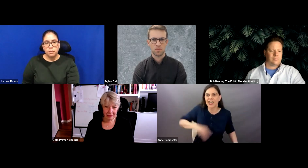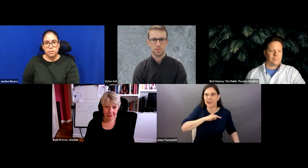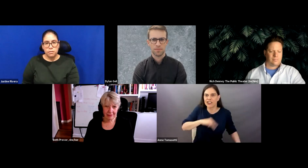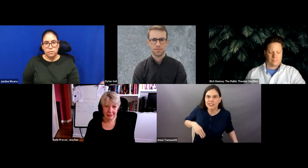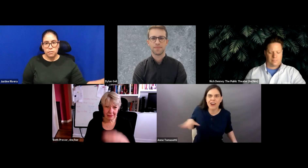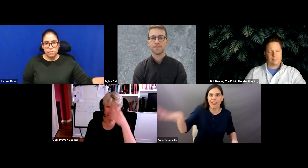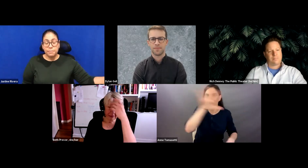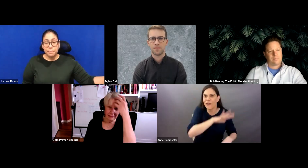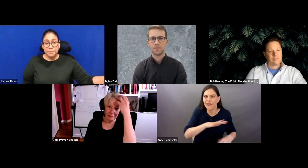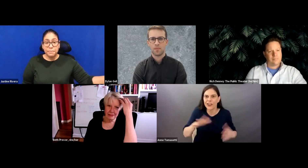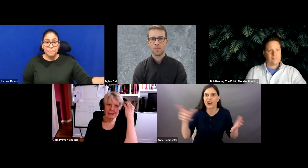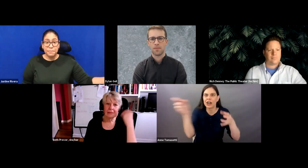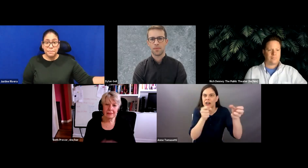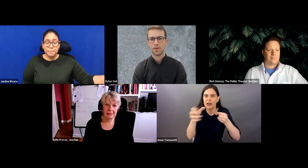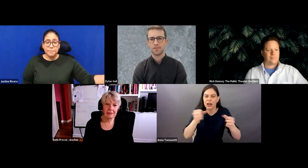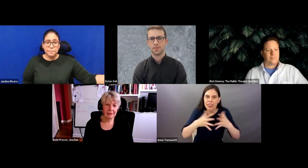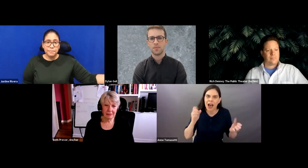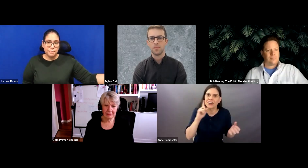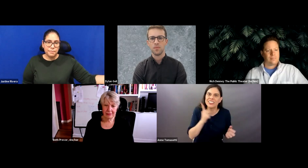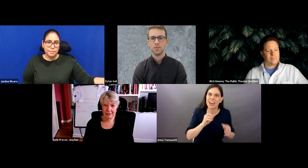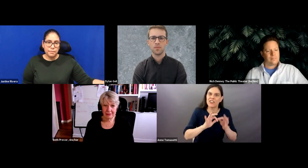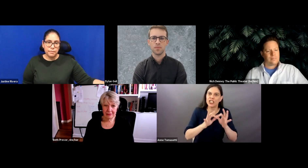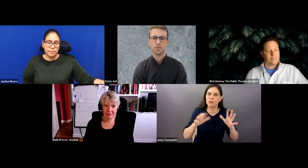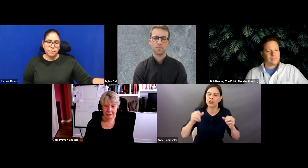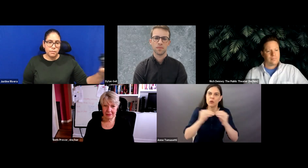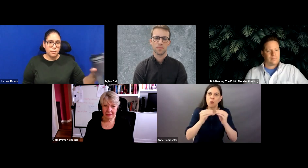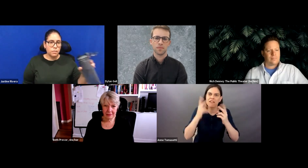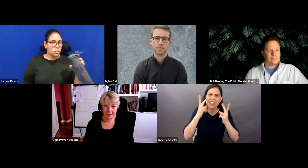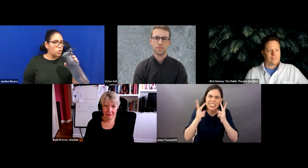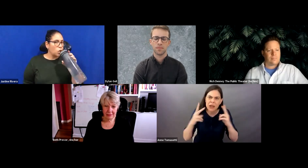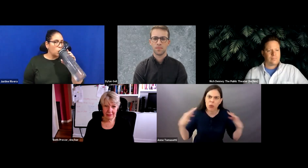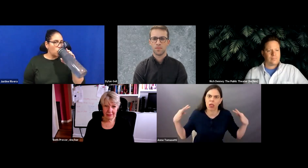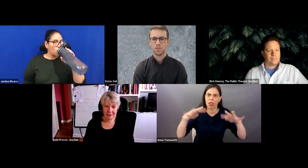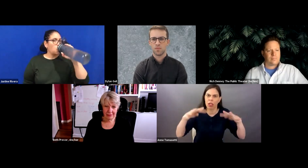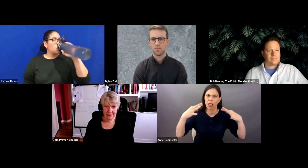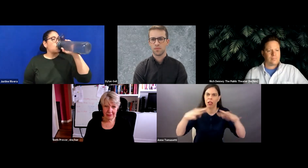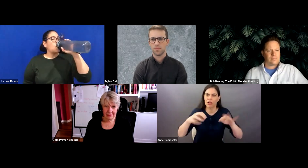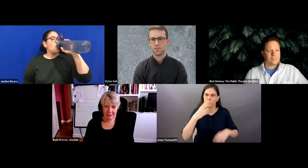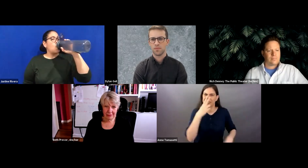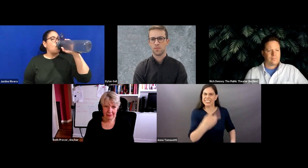doing a lot of emergency work. You saw them on the screens next to the mayors and all of the state representatives, and so